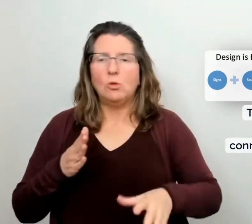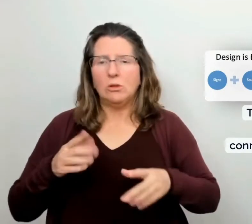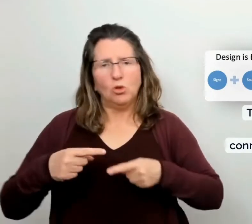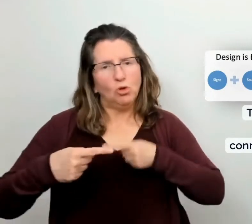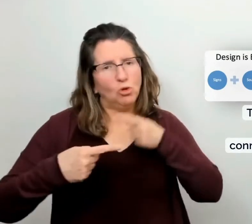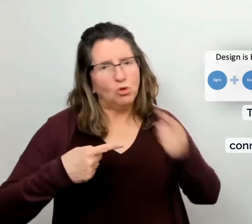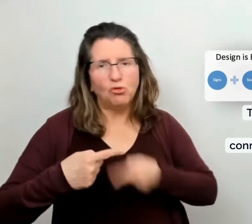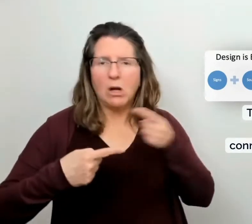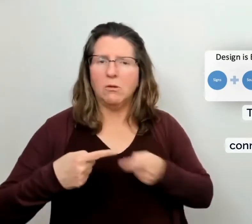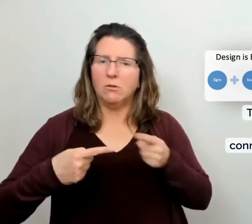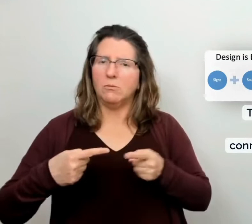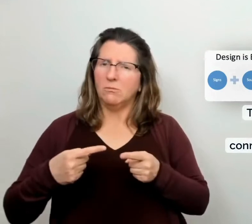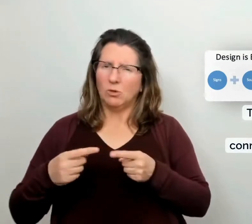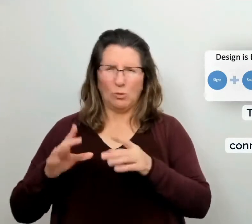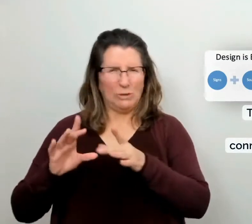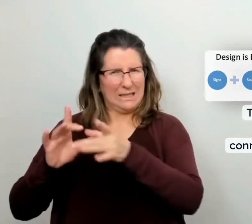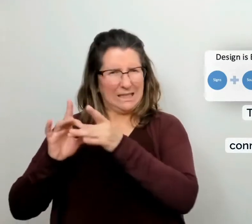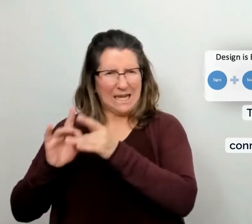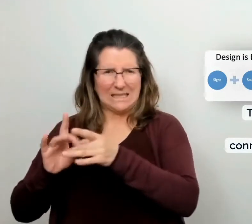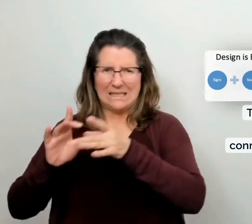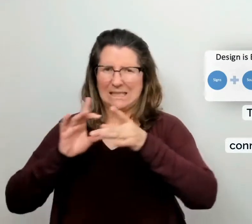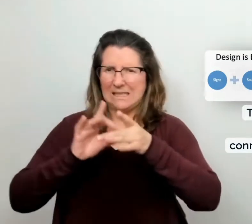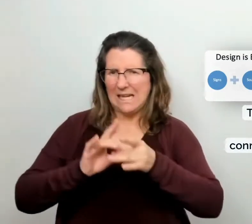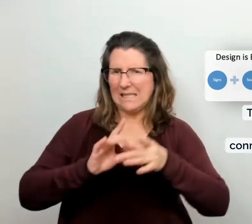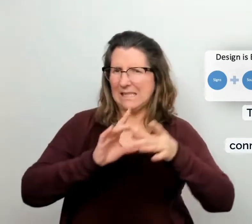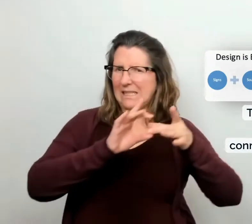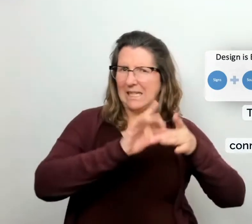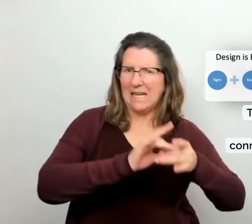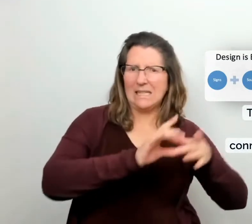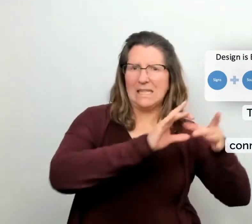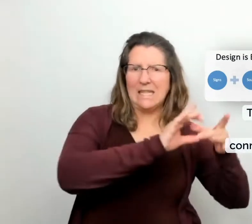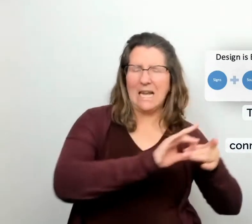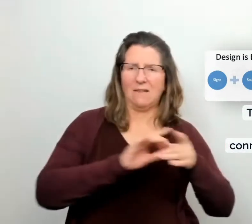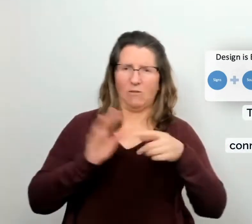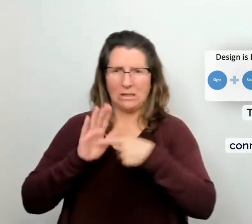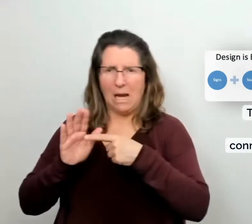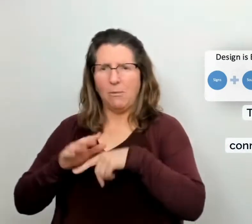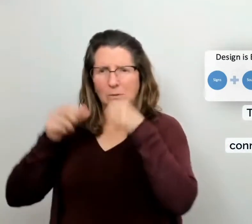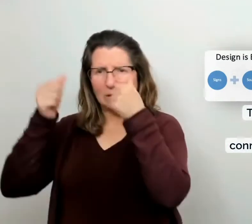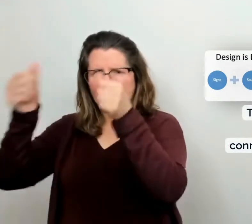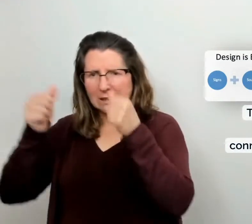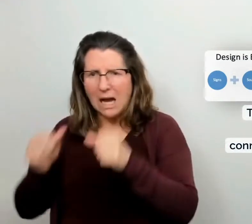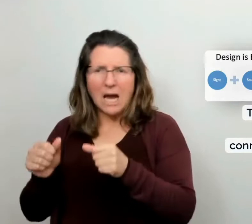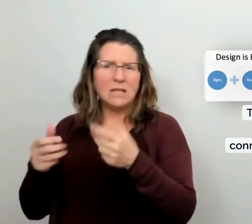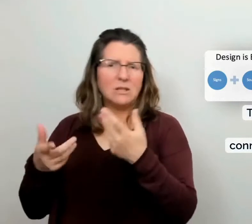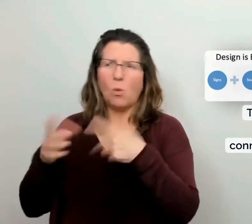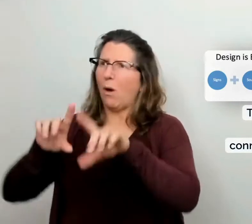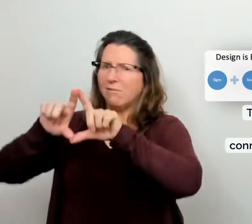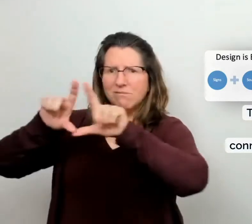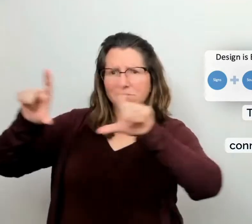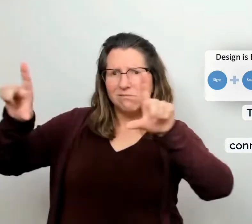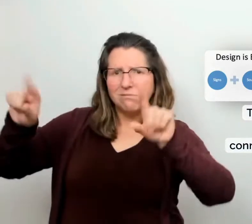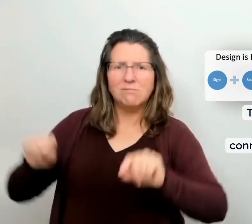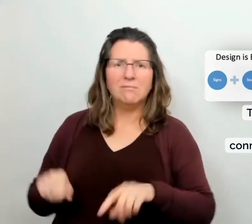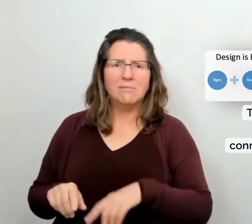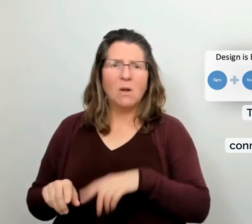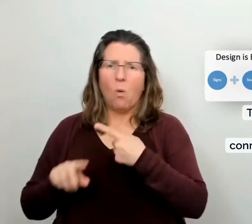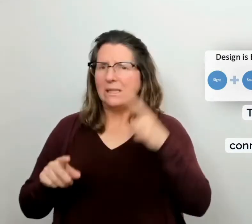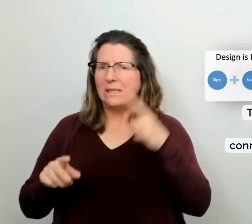Many students struggle to connect the different pieces. For example, what's the connection between